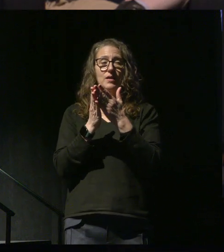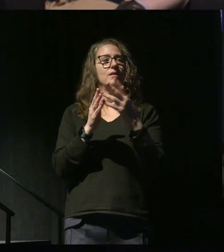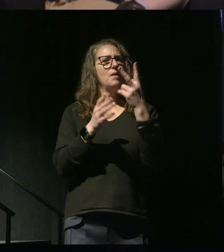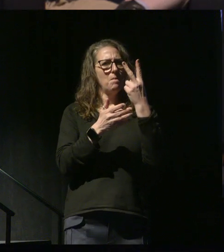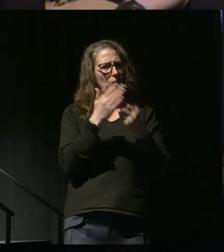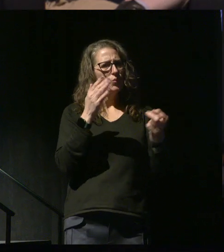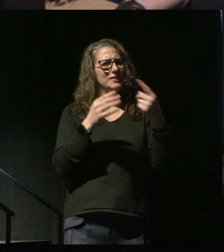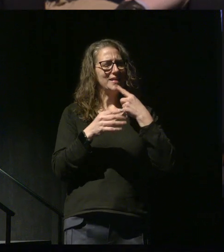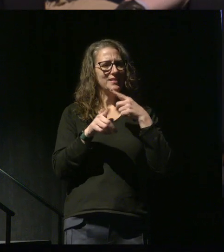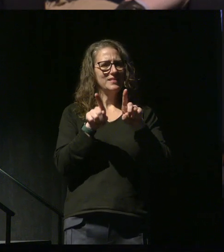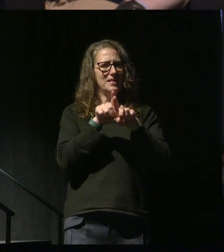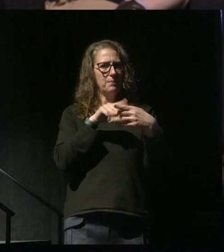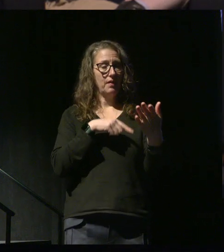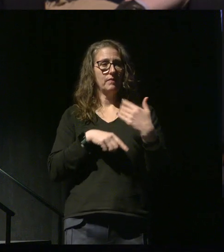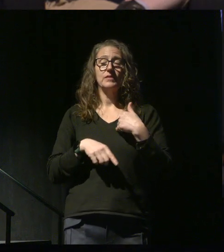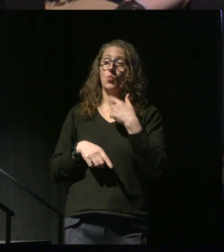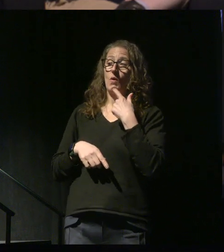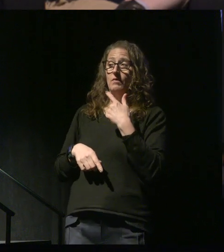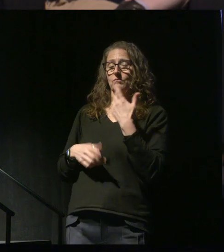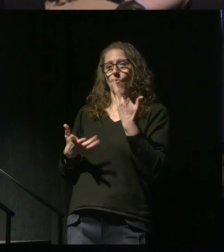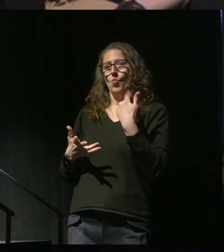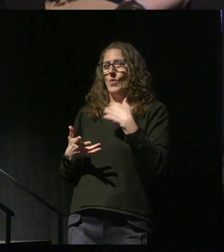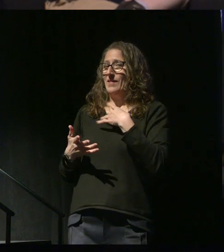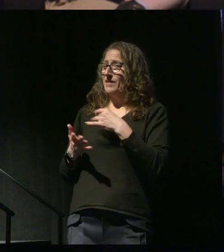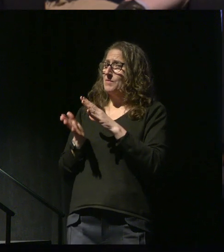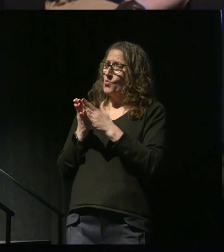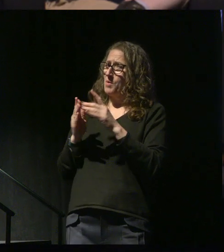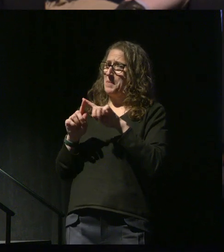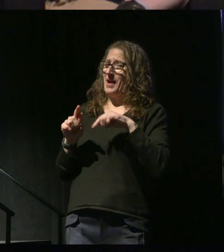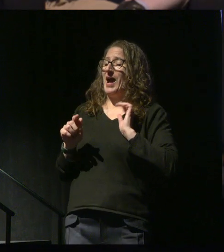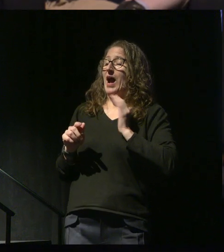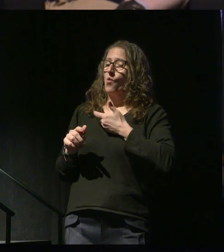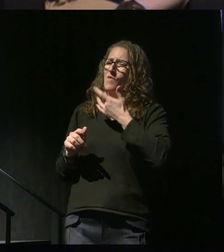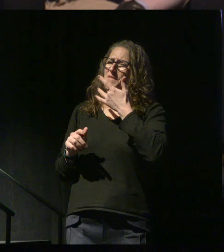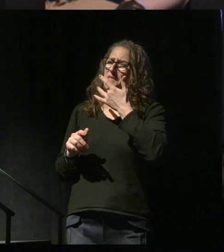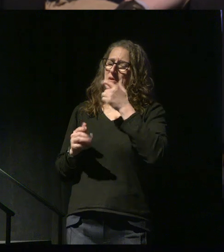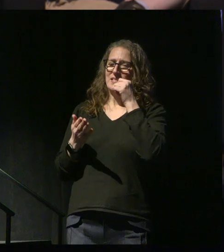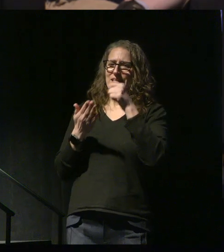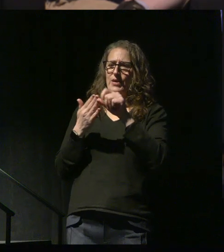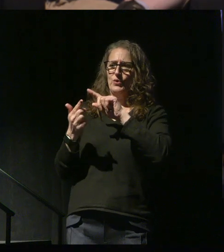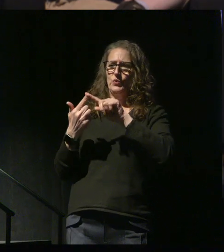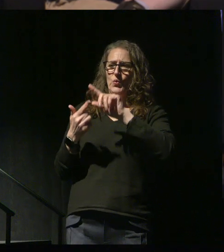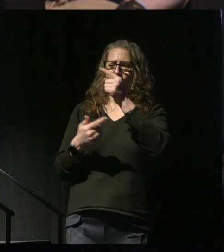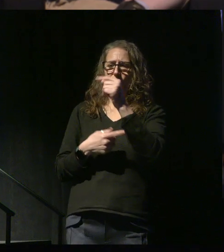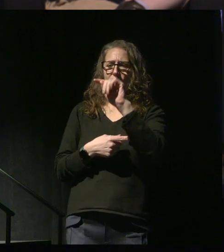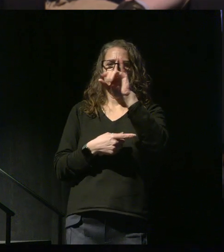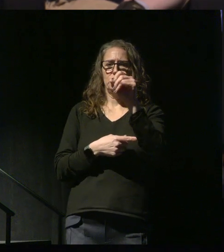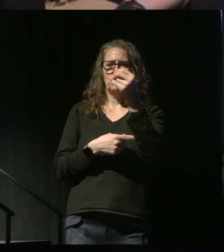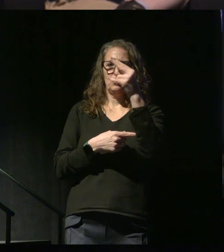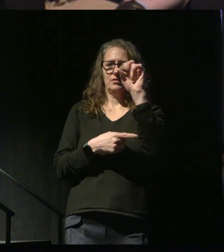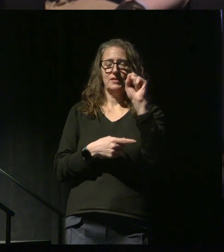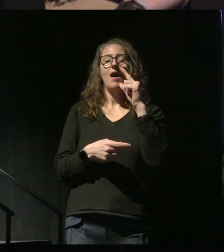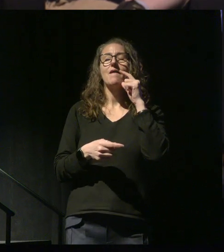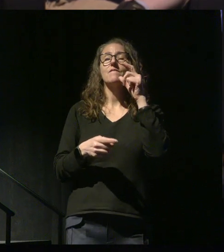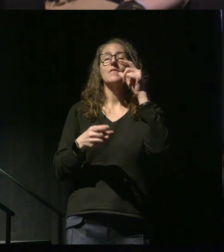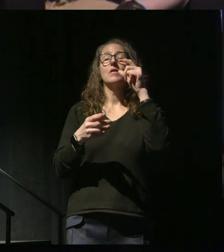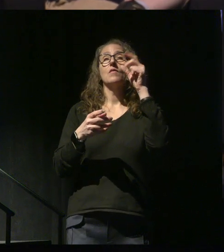Like, they were like, "Well, we like this book, but our favorite really is this letter to the Johns." I've gotten so much feedback about that particular letter.